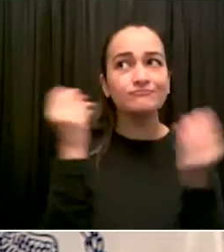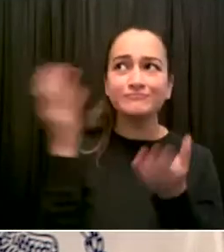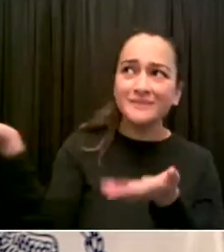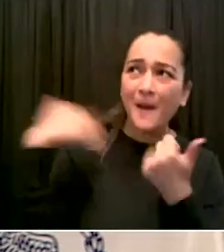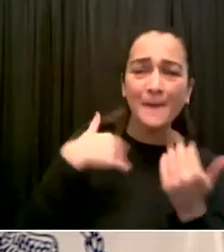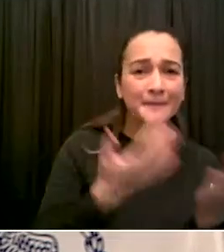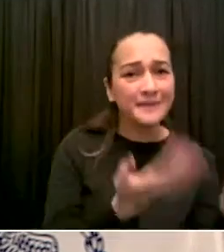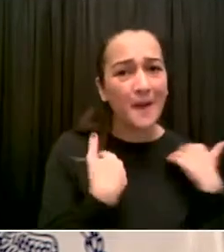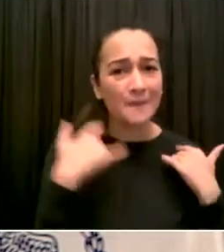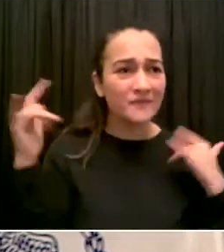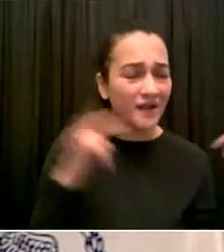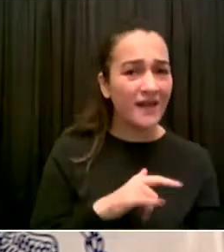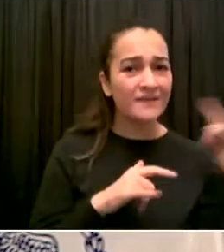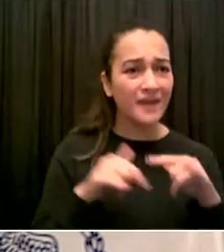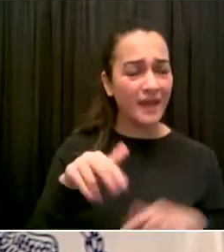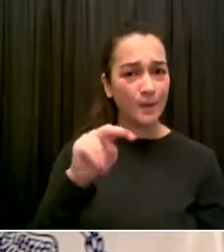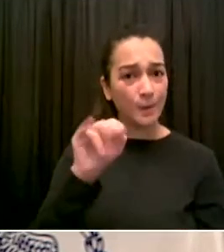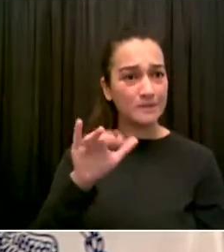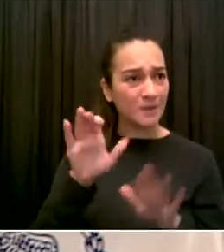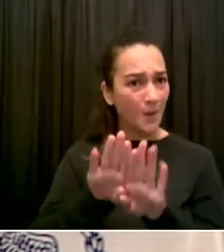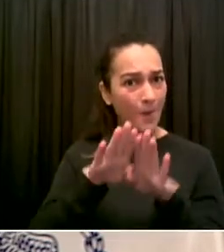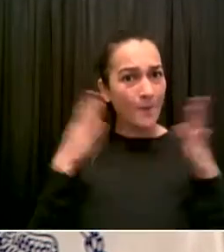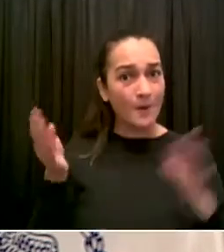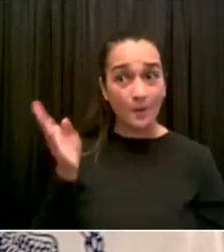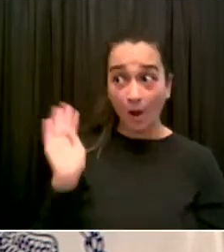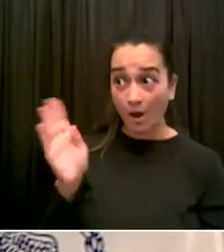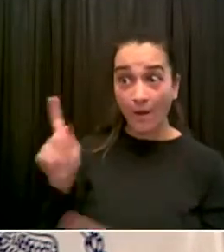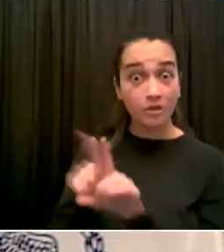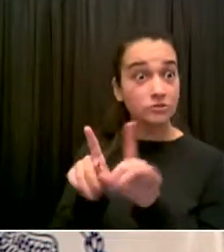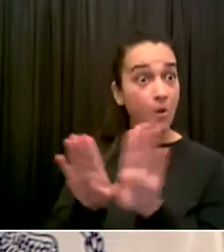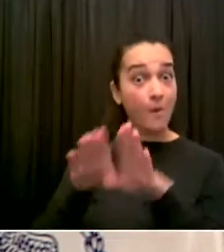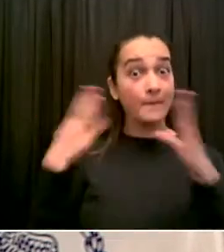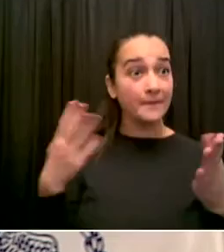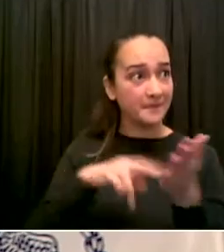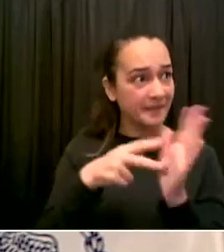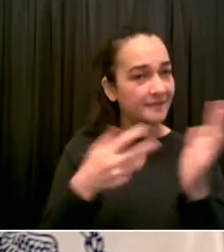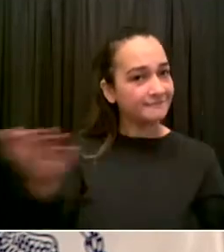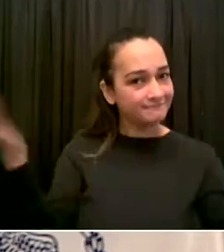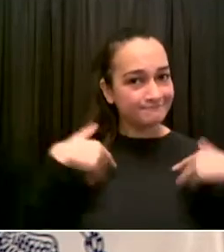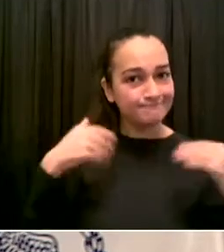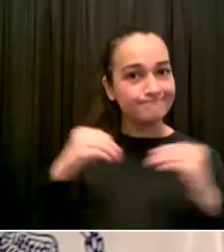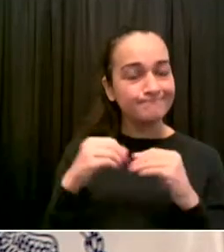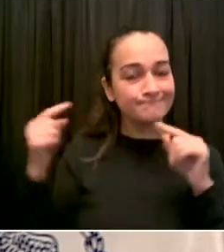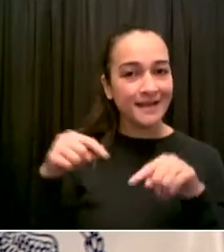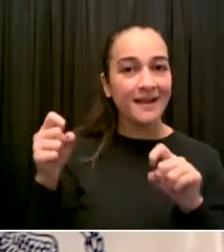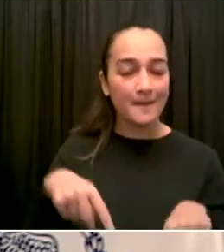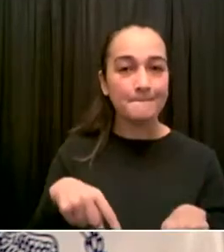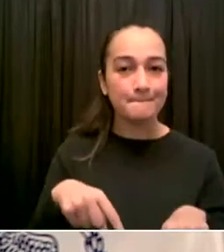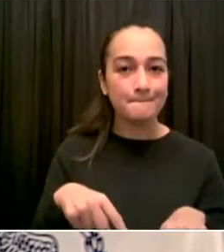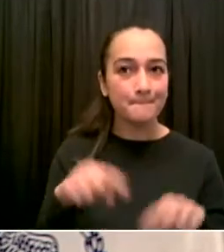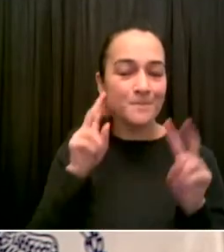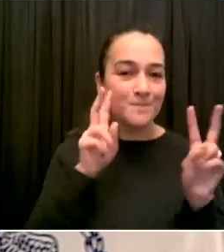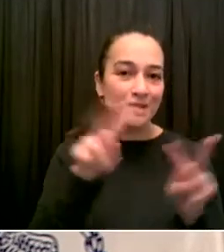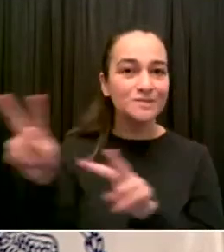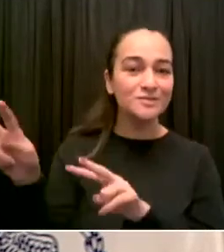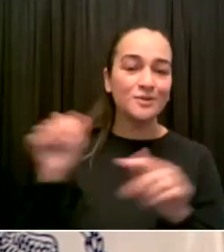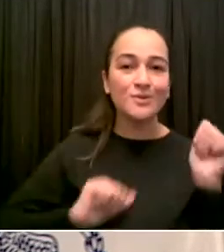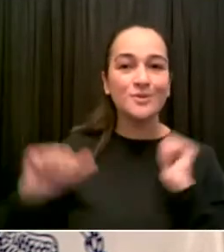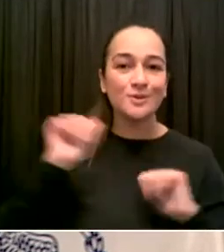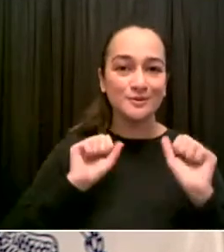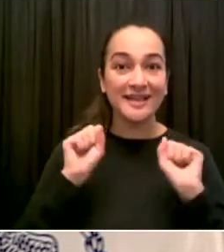ENCOURAGE THE COME BACK.